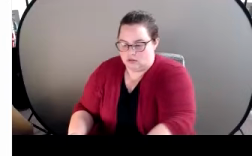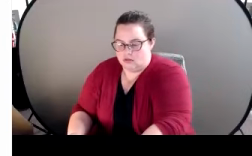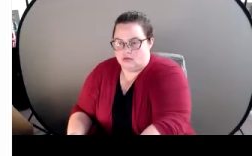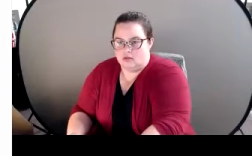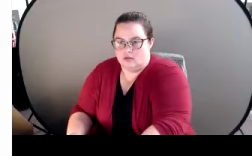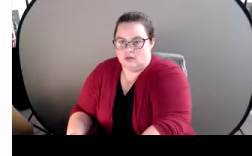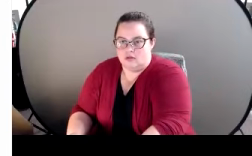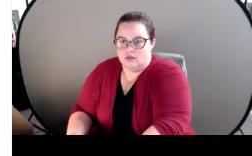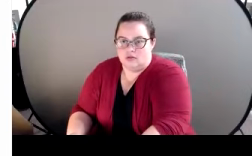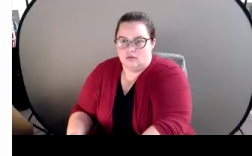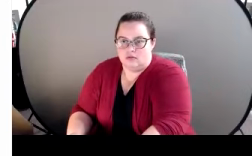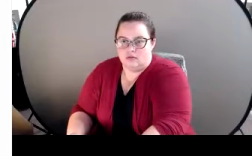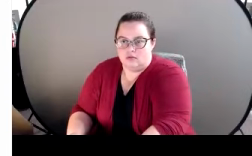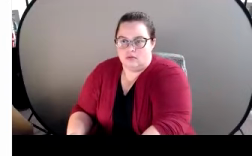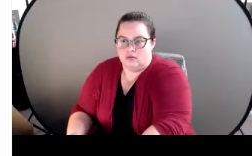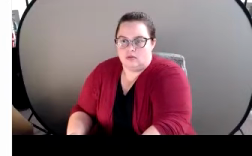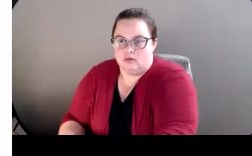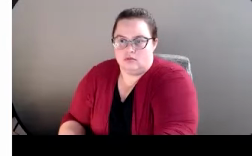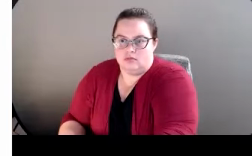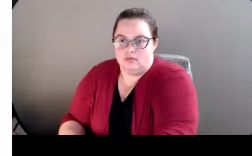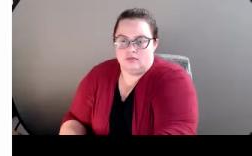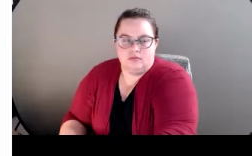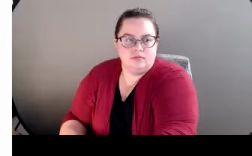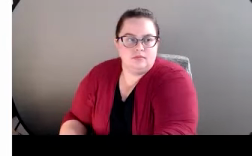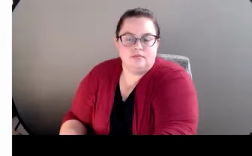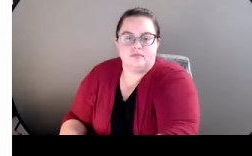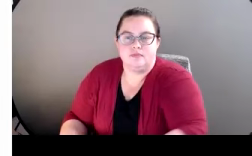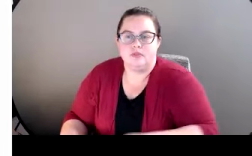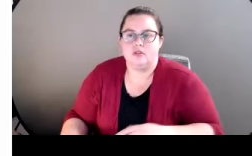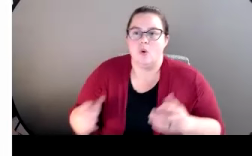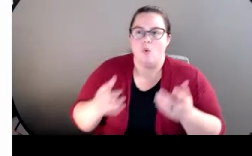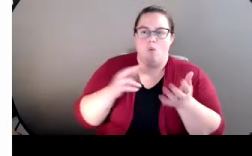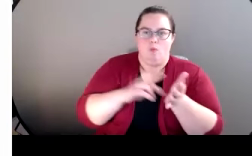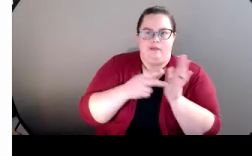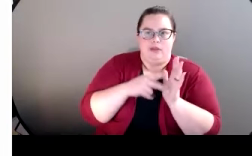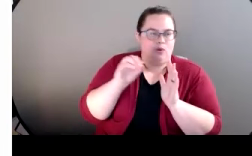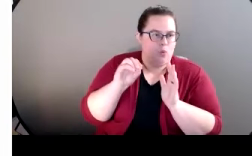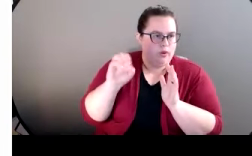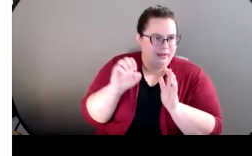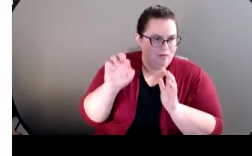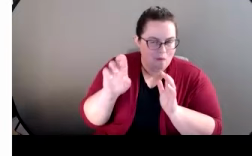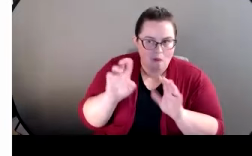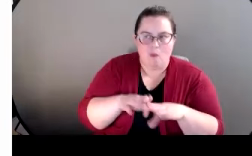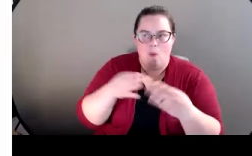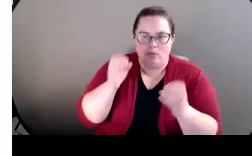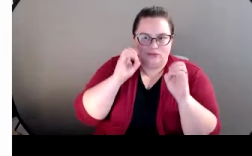and research resources that reside in public domain or are released under an intellectual property license